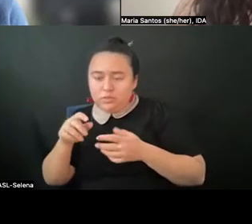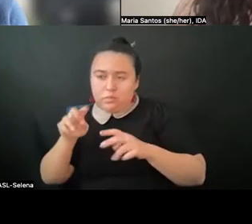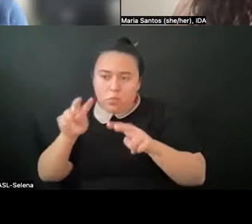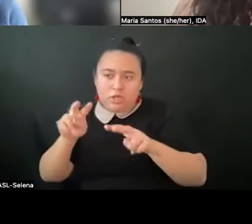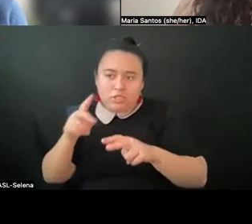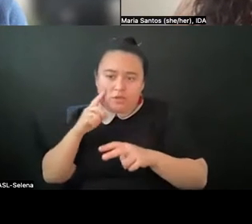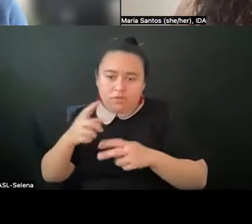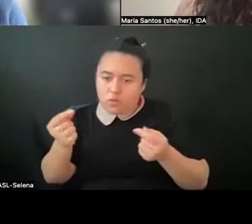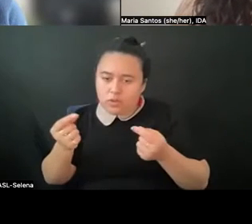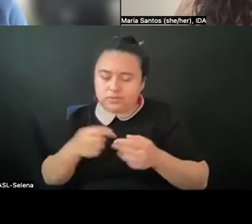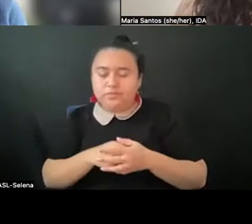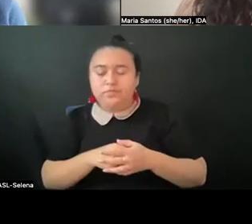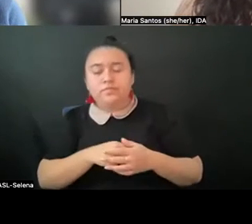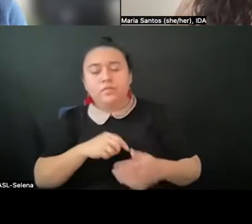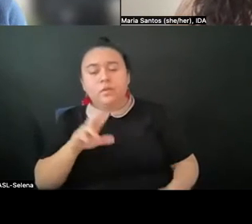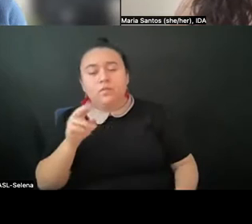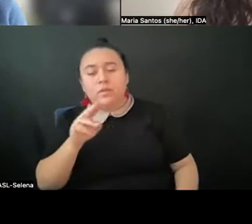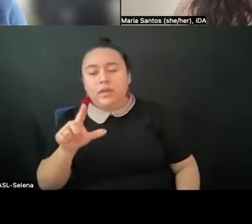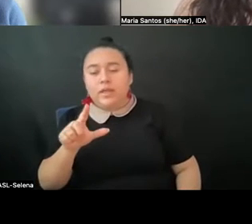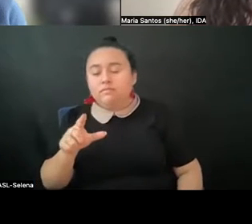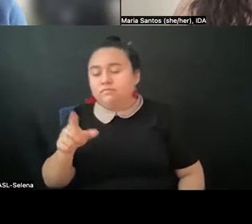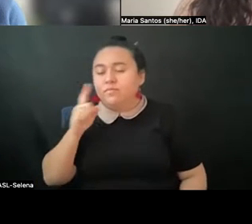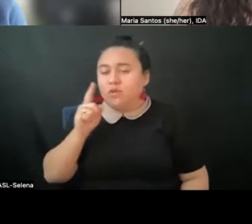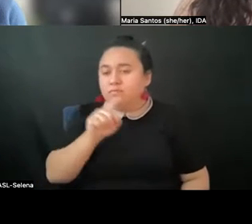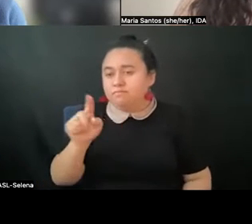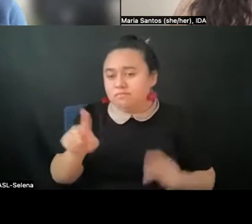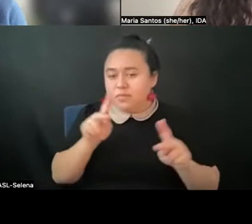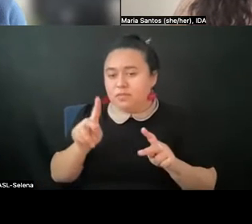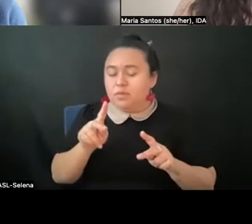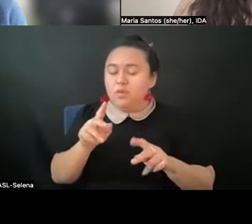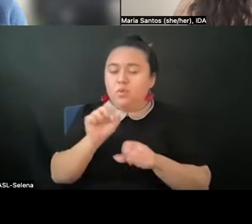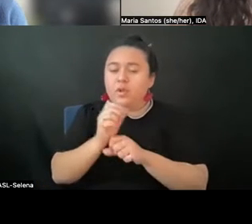Again, for those working outside the U.S., a fiscal sponsor is required.